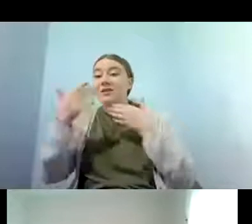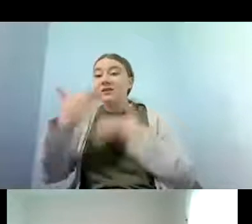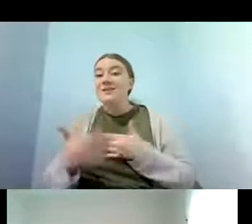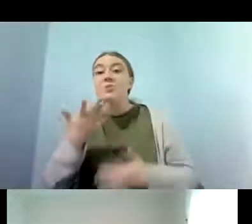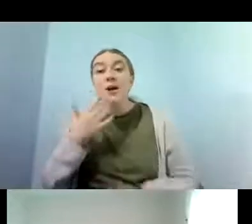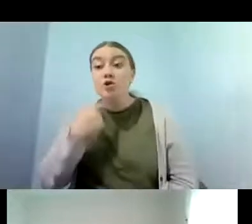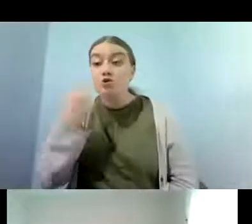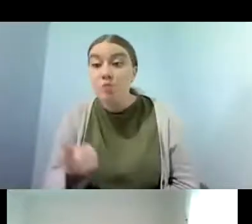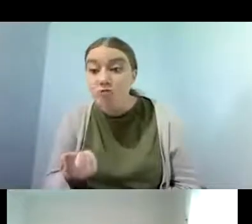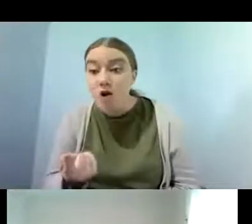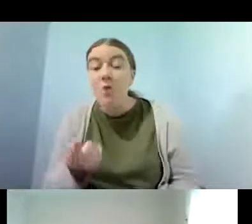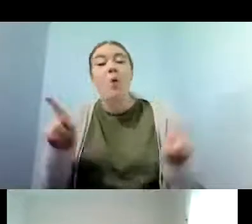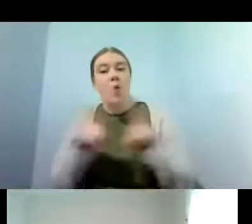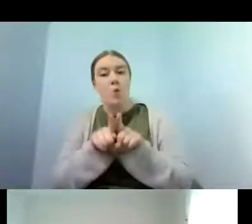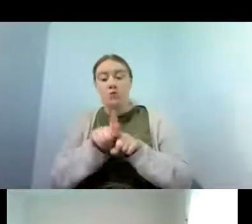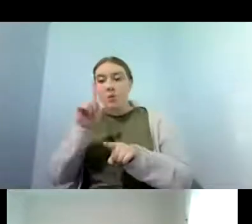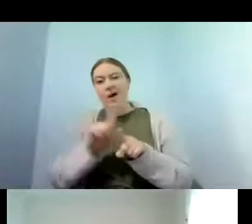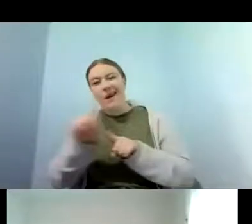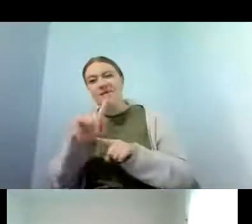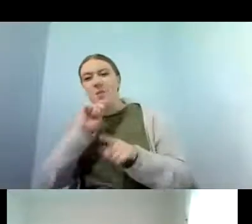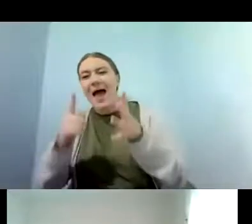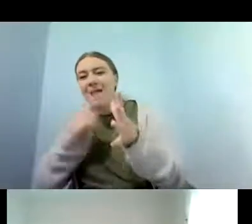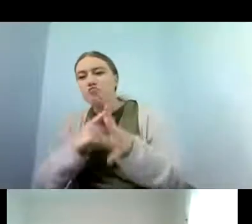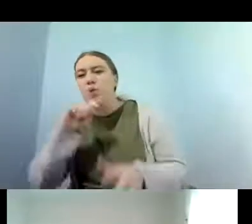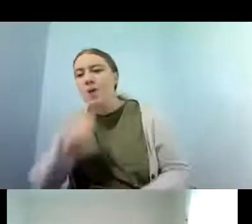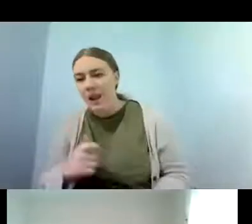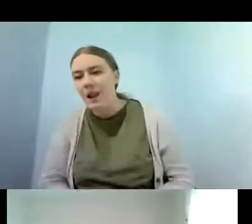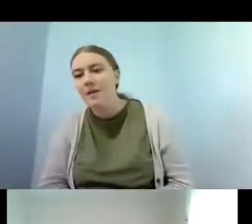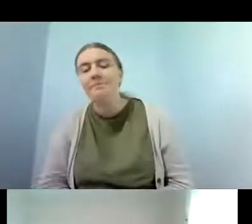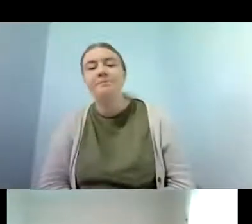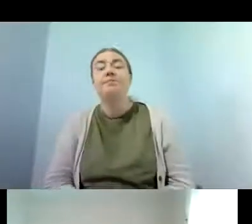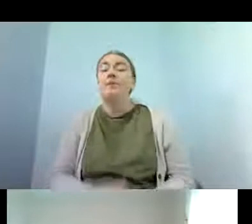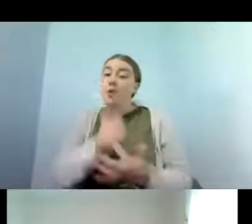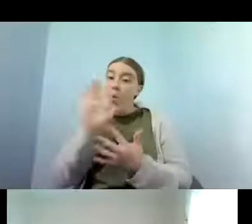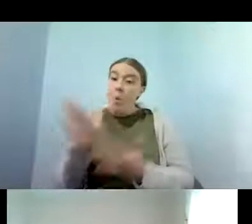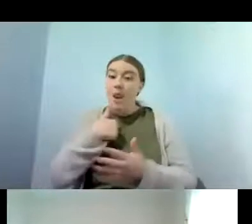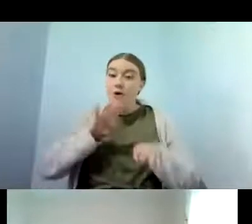and we'll also hold one later in april and all of our training sessions can be booked on eventbrite